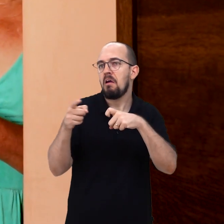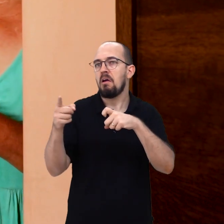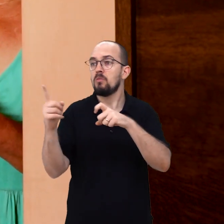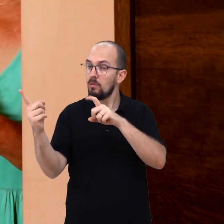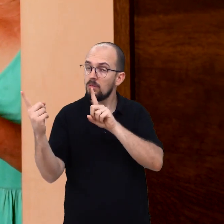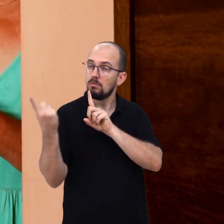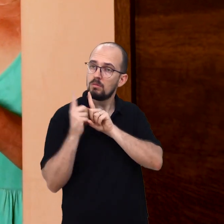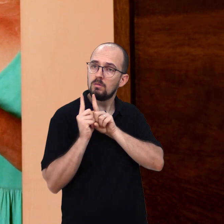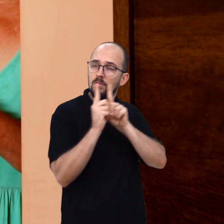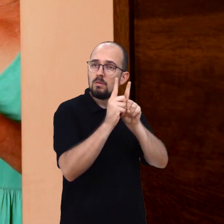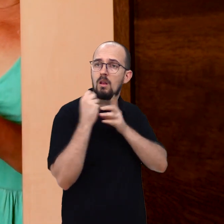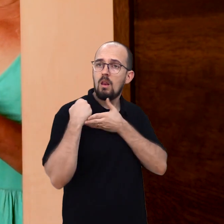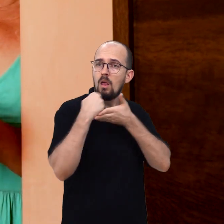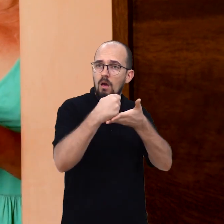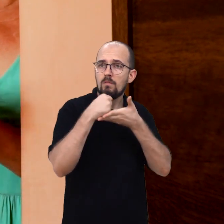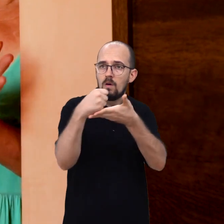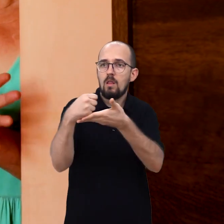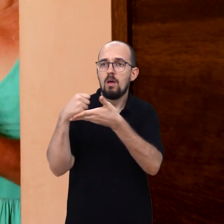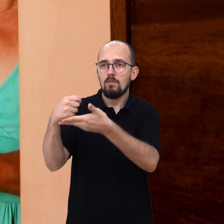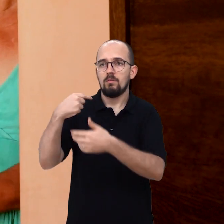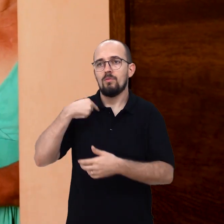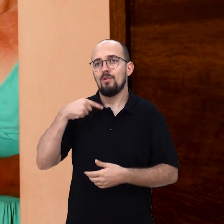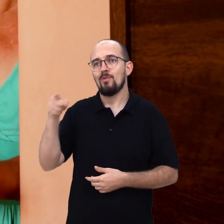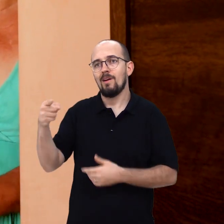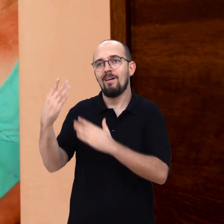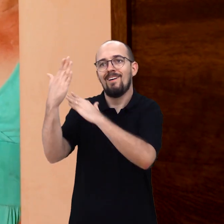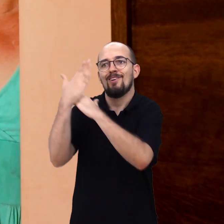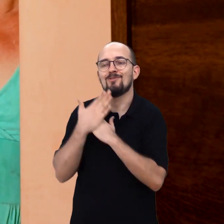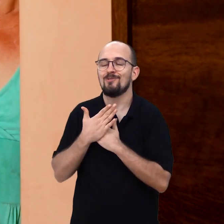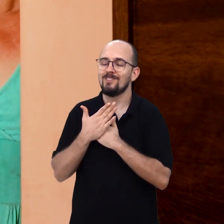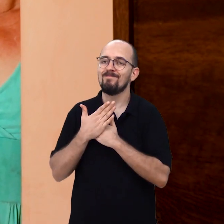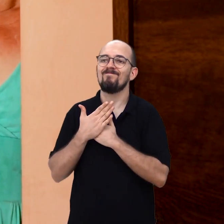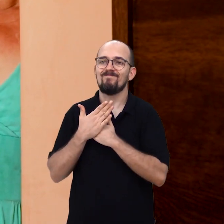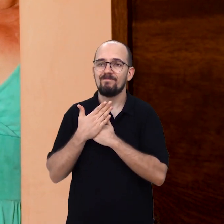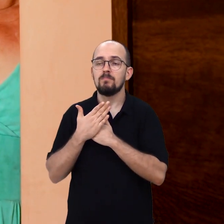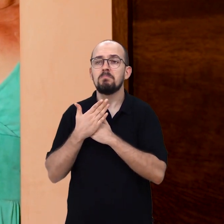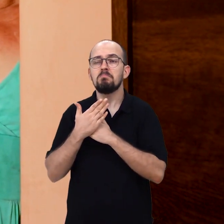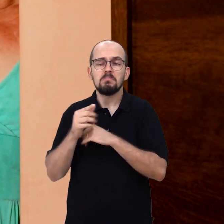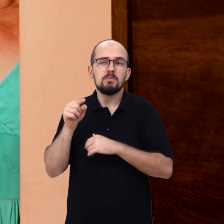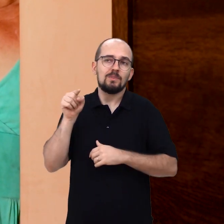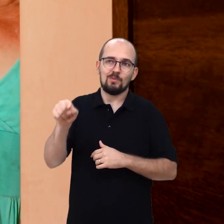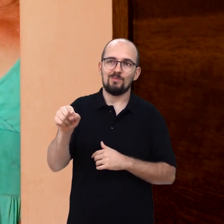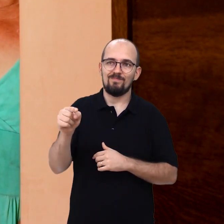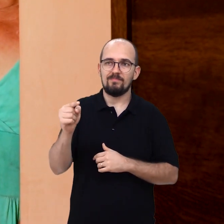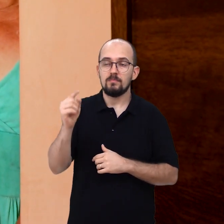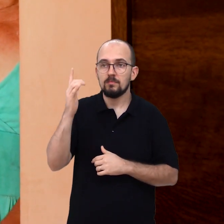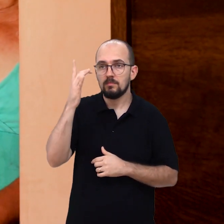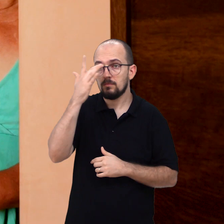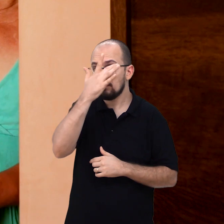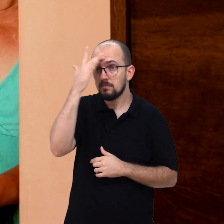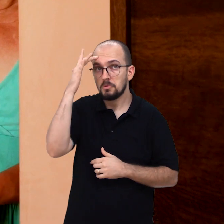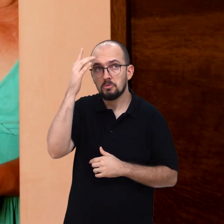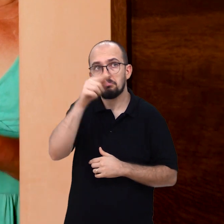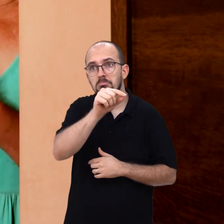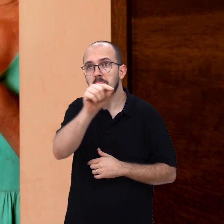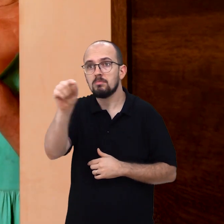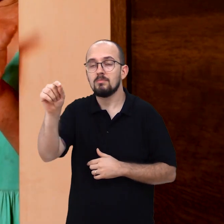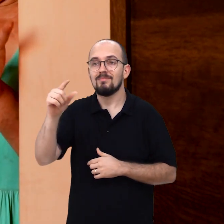to the doctors and things like that he was the one that always... So, this is what I think. I believe that people who have